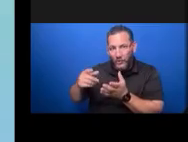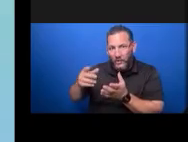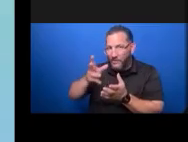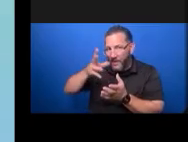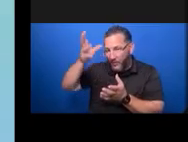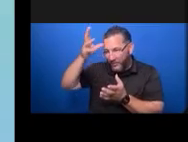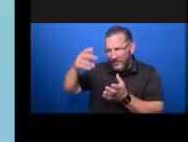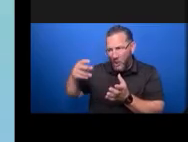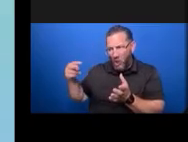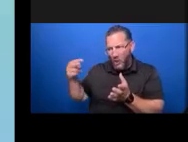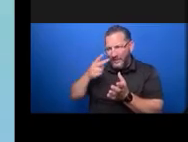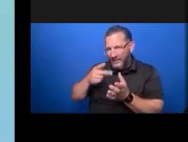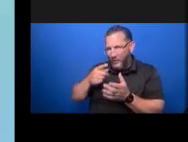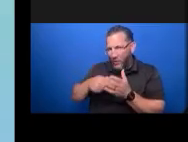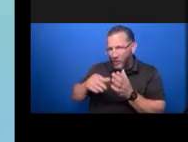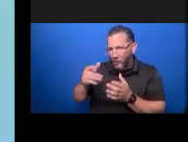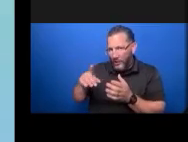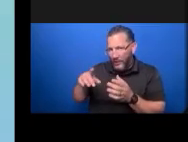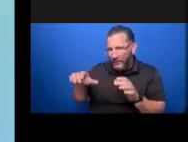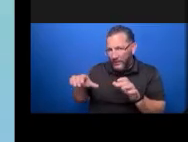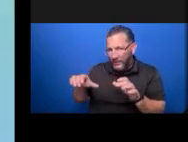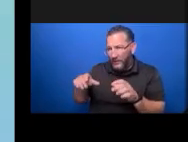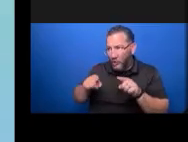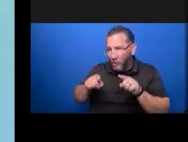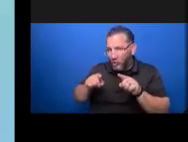child can do during some of these developmental activities,